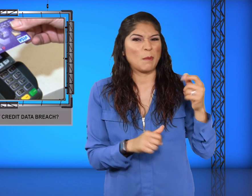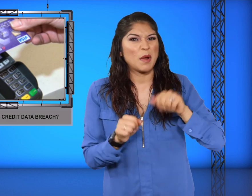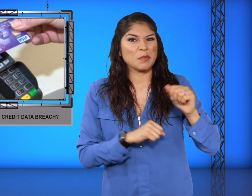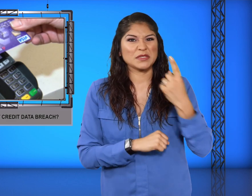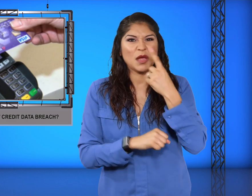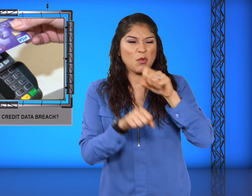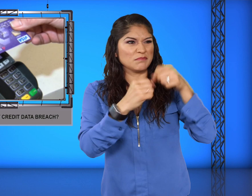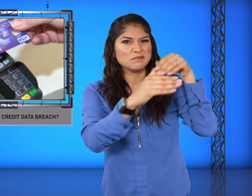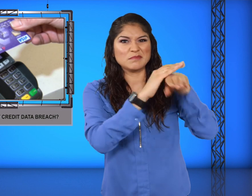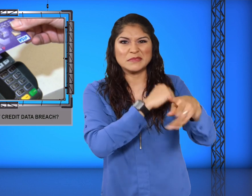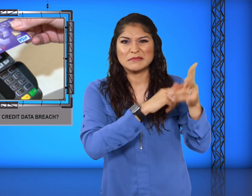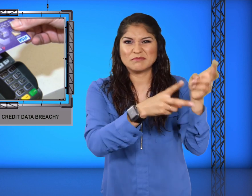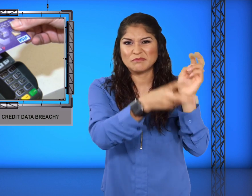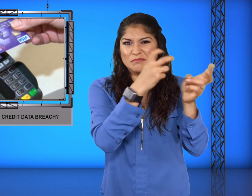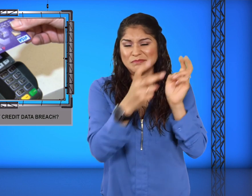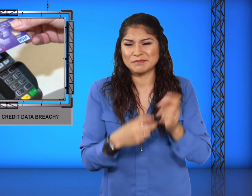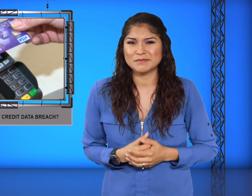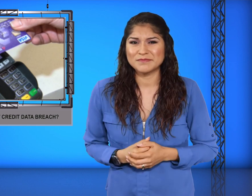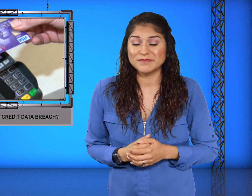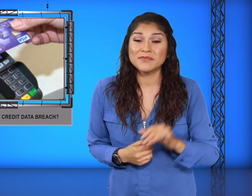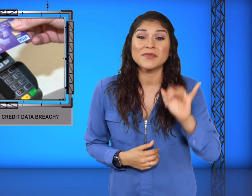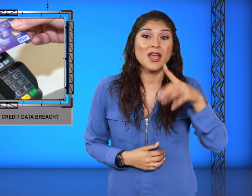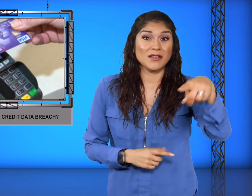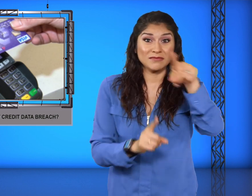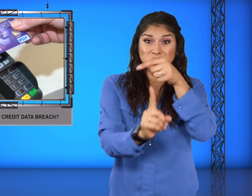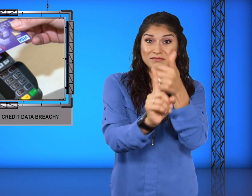data breach.